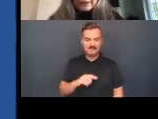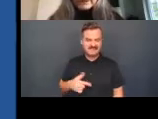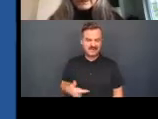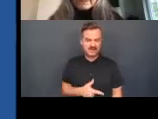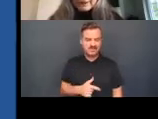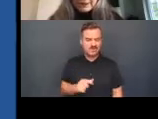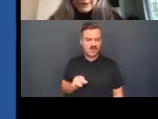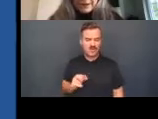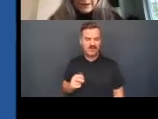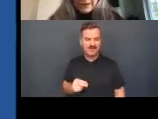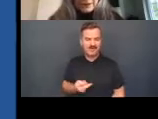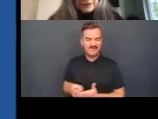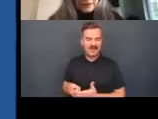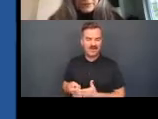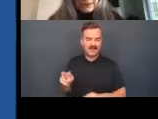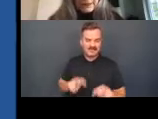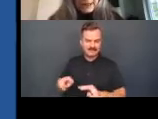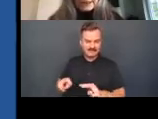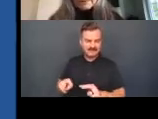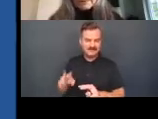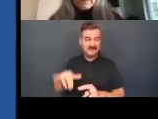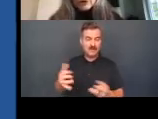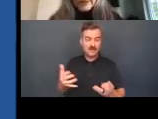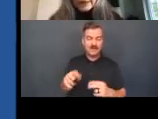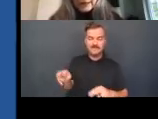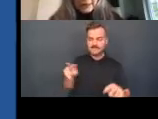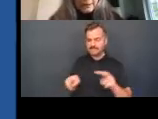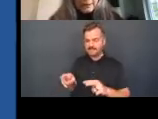assessments that determine and hospital and mortality.